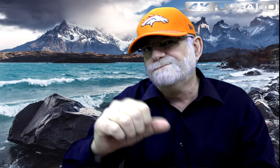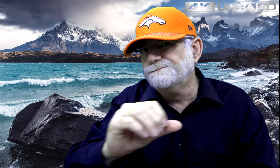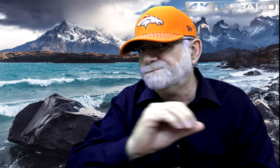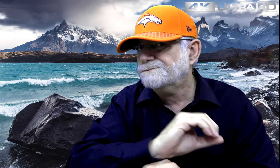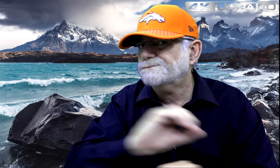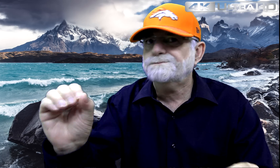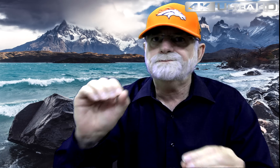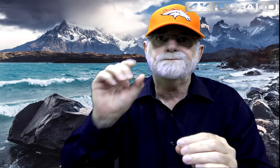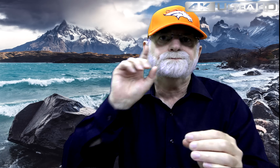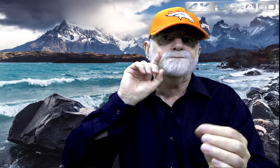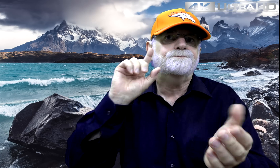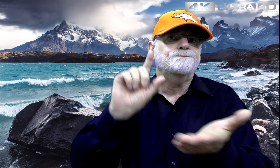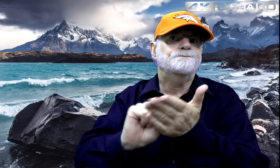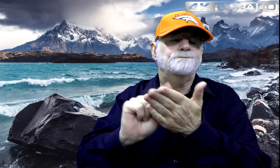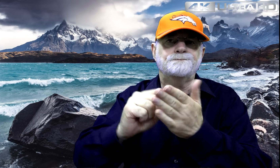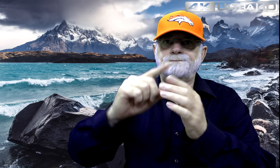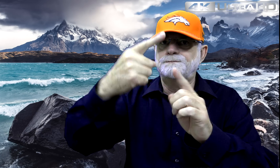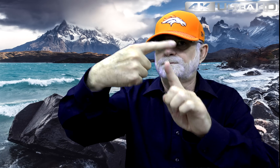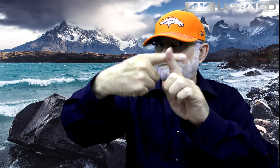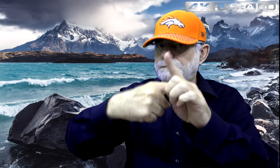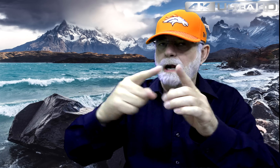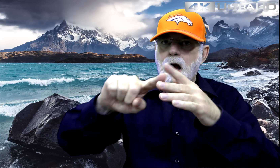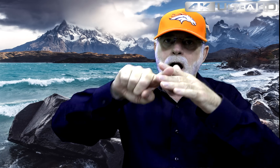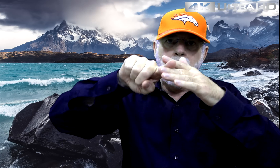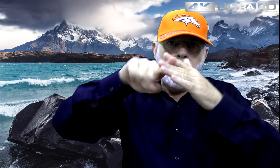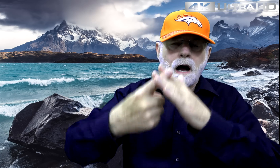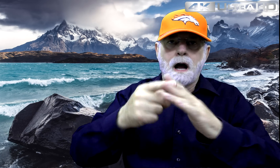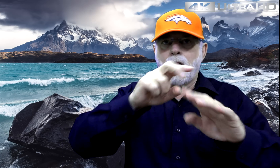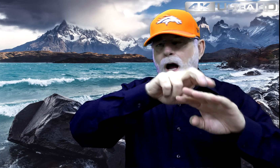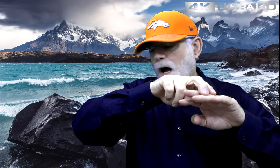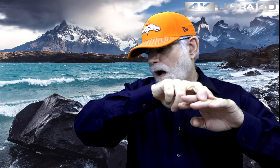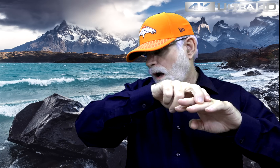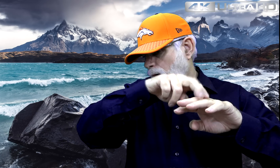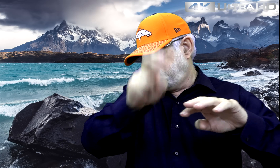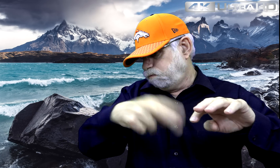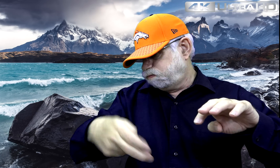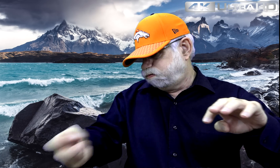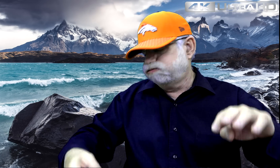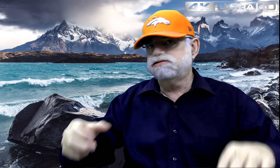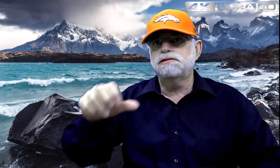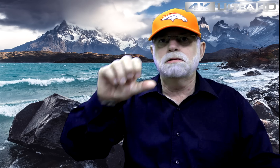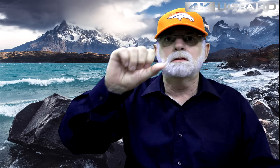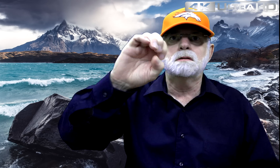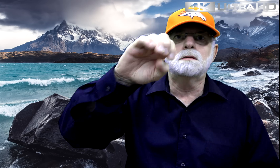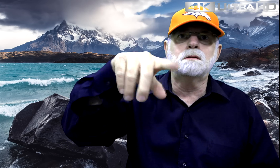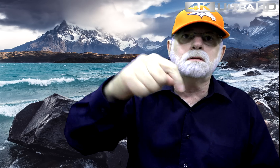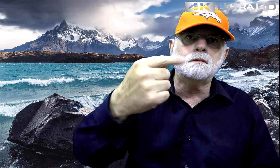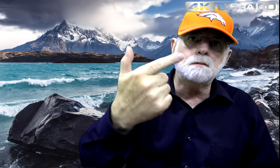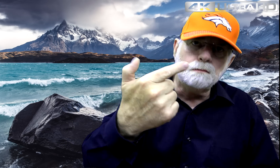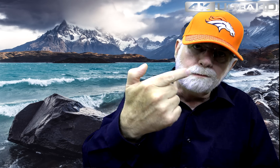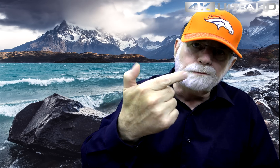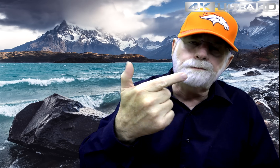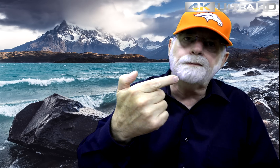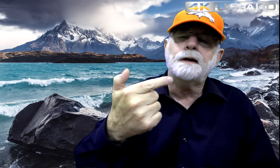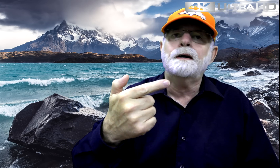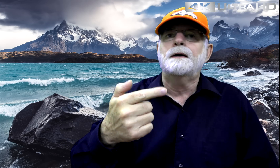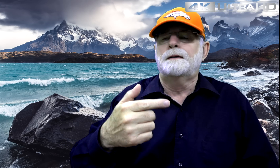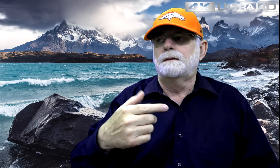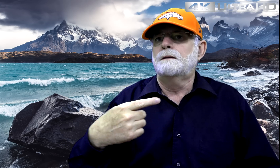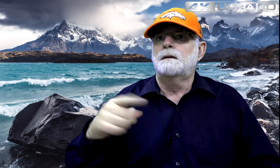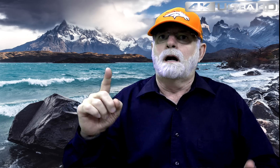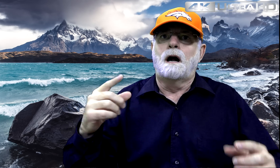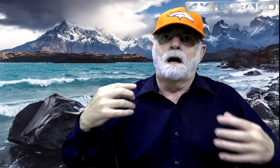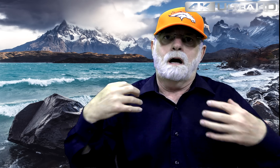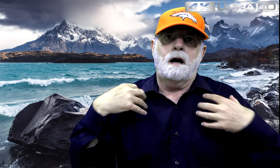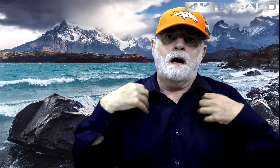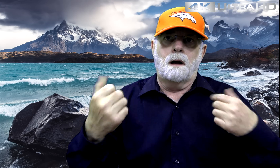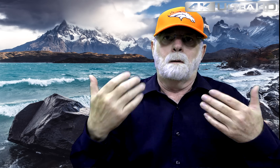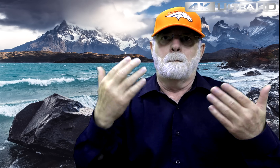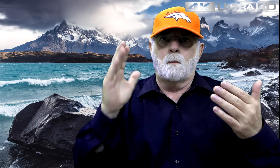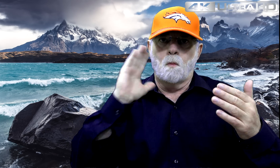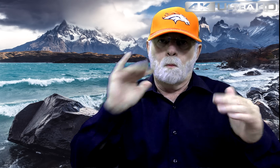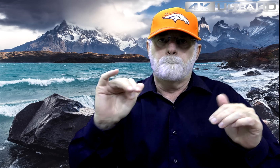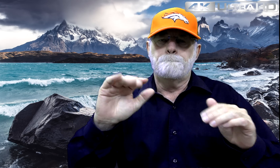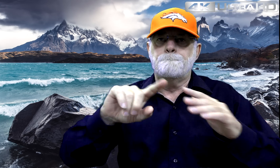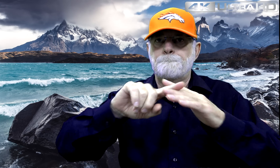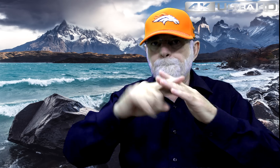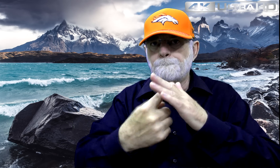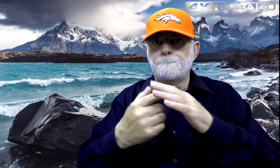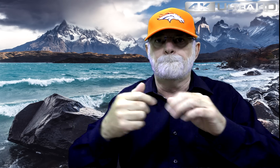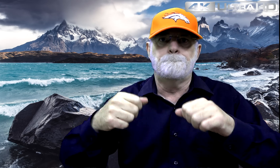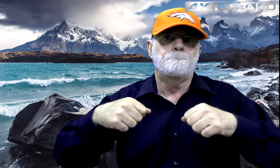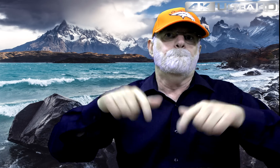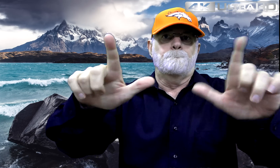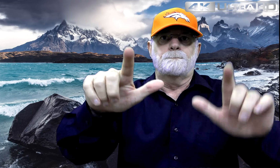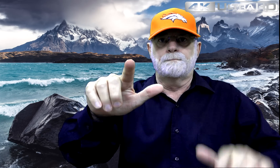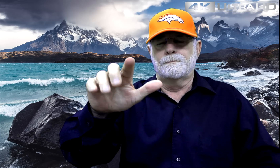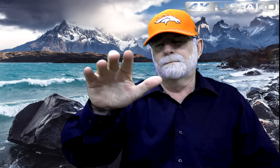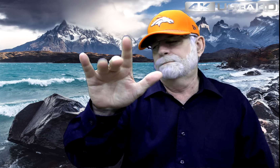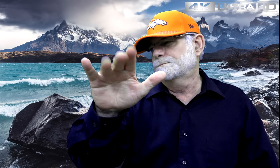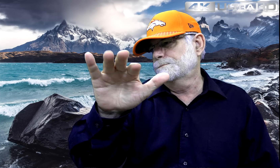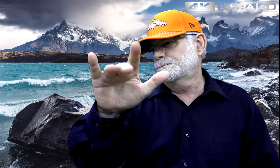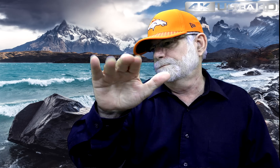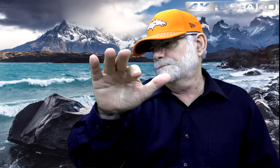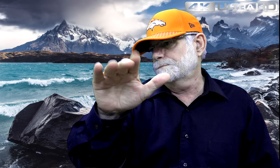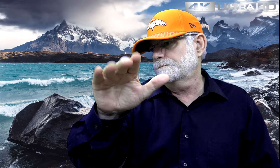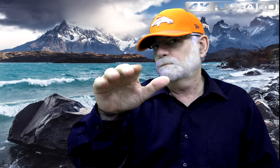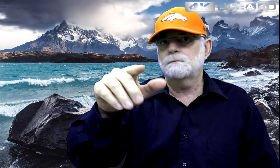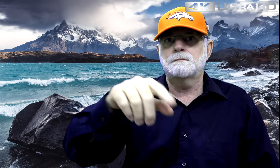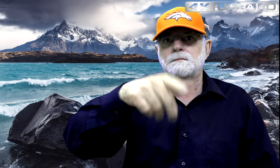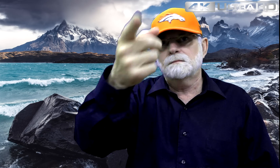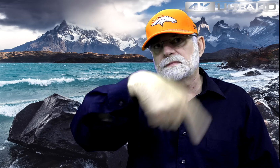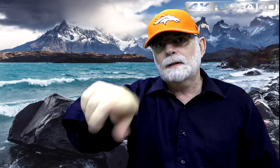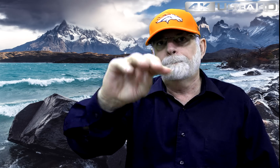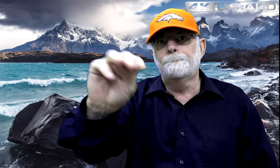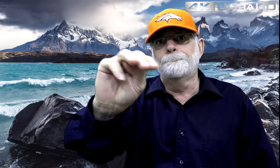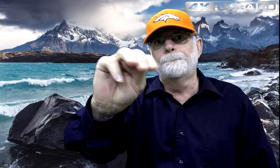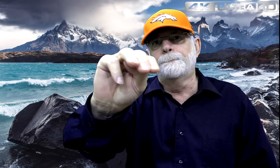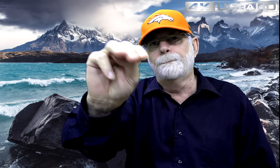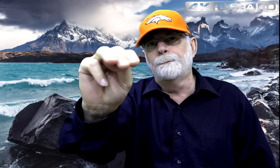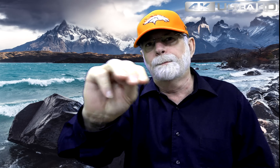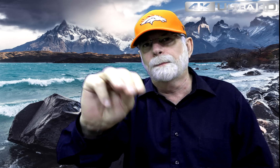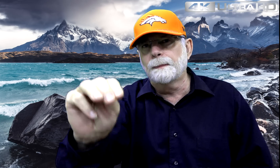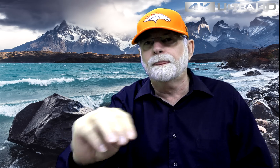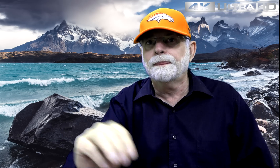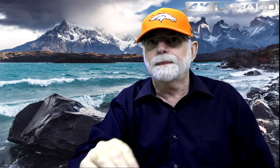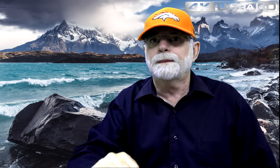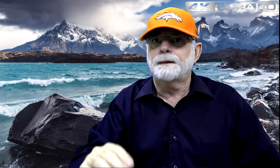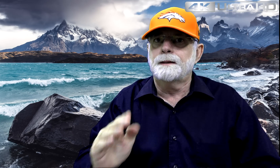No newspaper for one month I’ll start again after I fallen down the stairs September 21. I will start blogging again about next Monday.